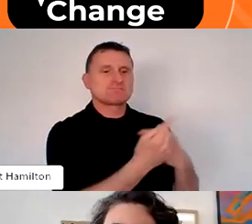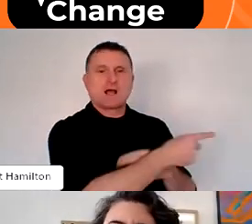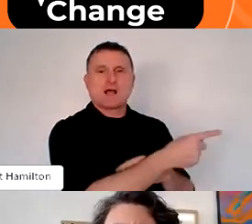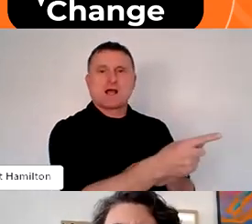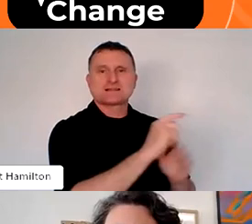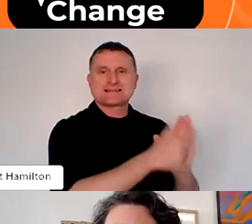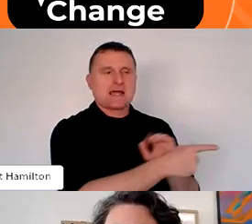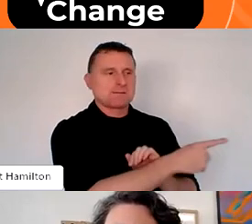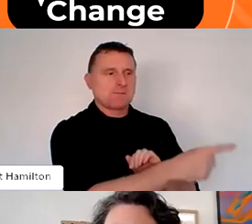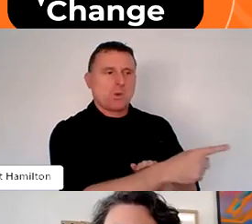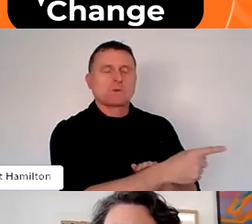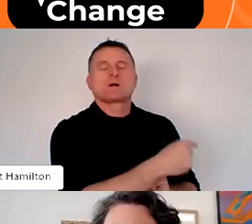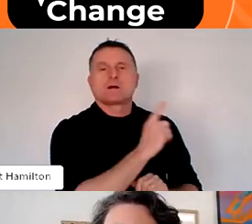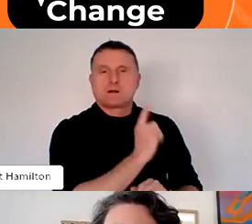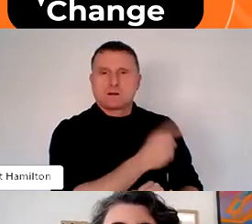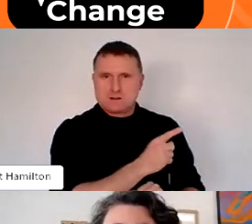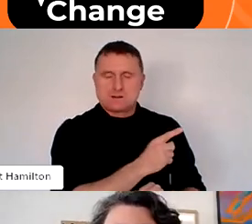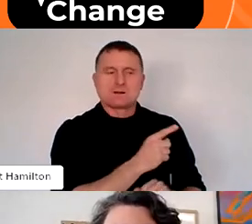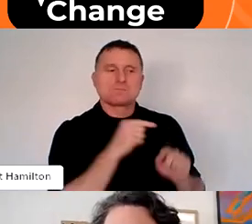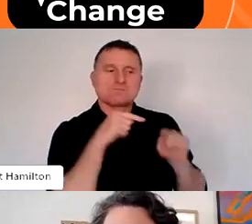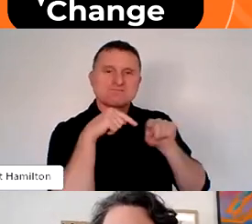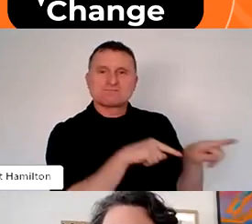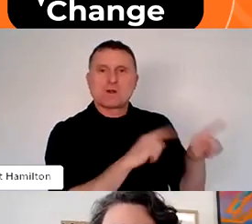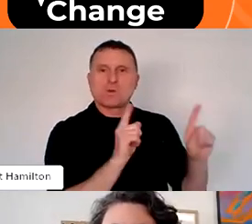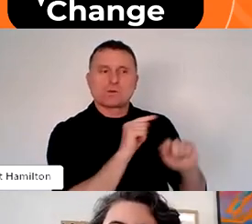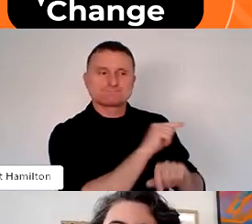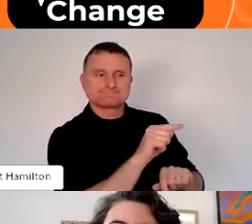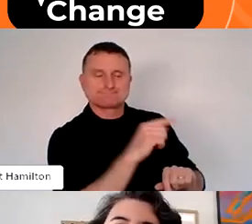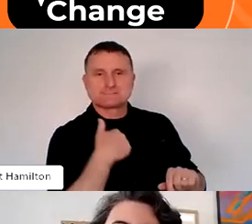And at the outset I want to put on the table for us all that the